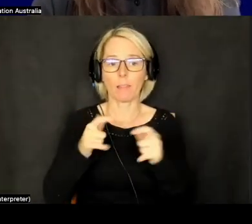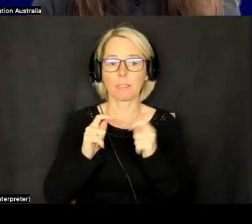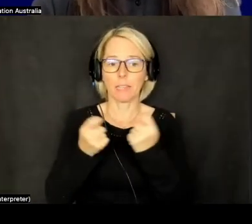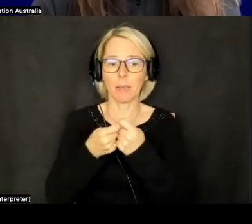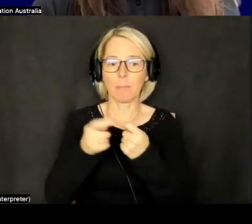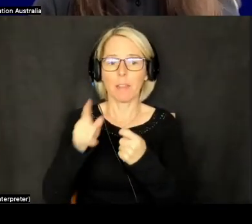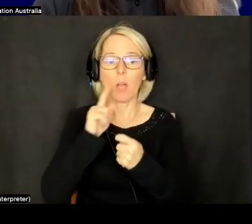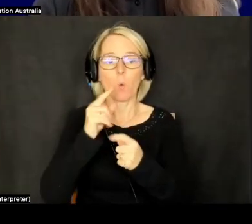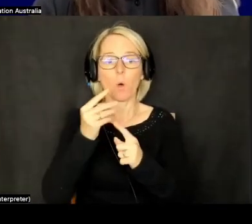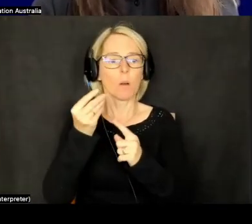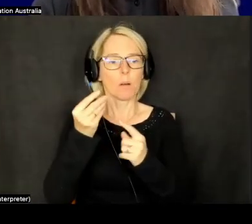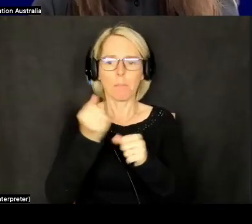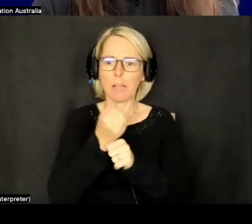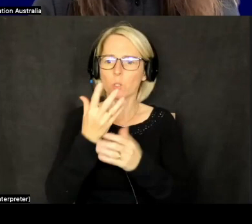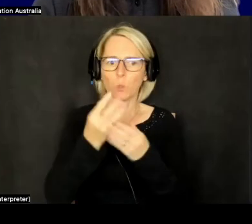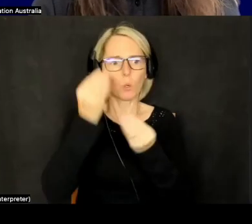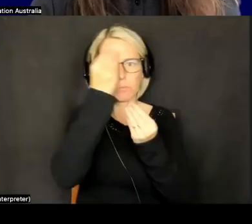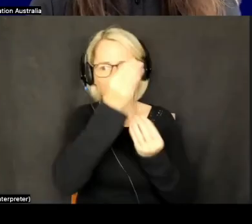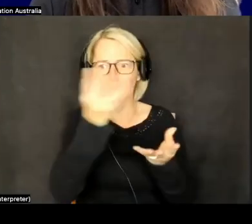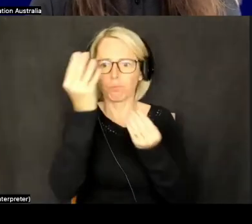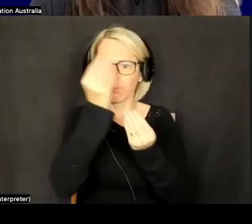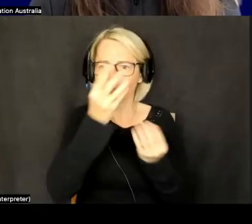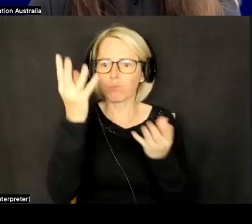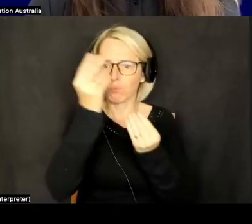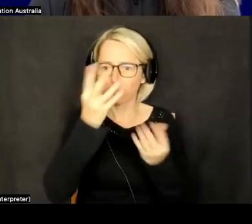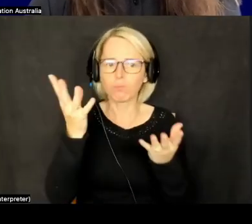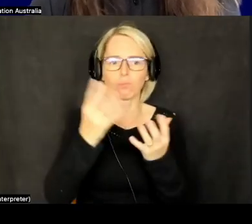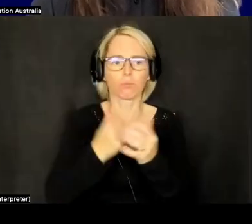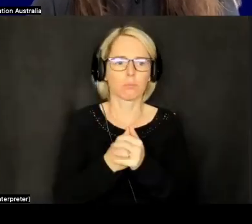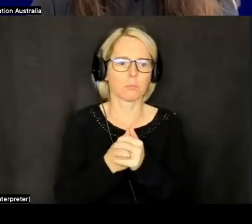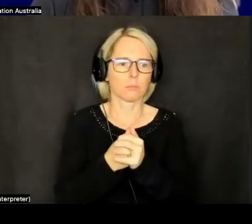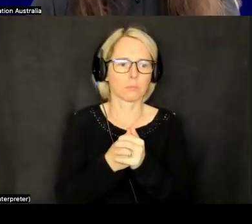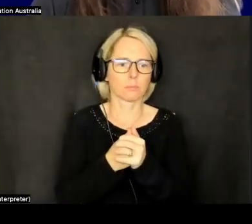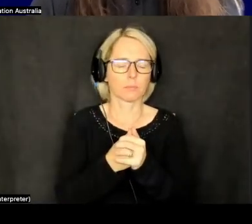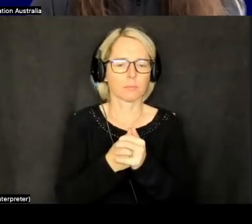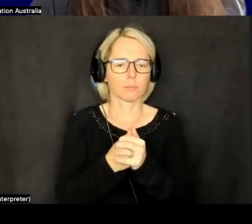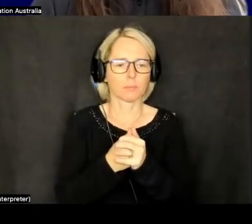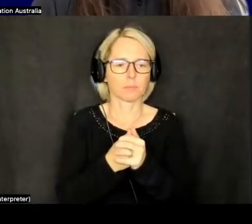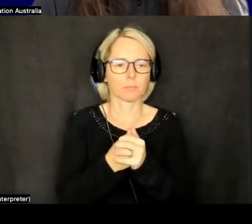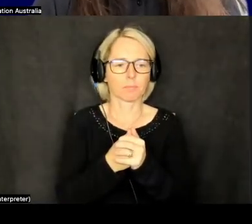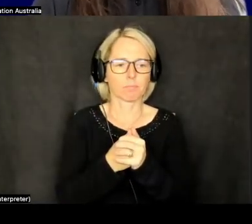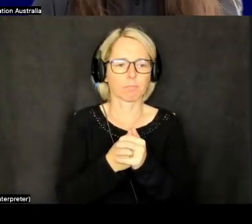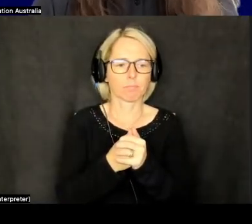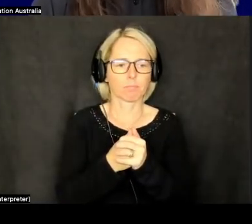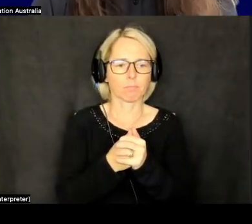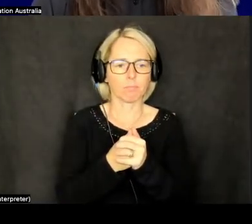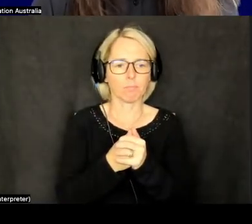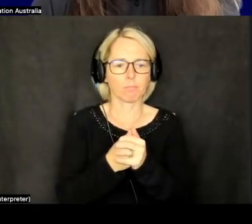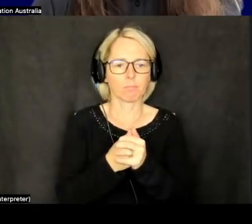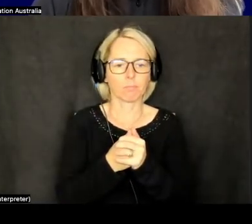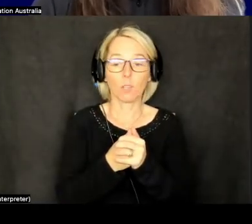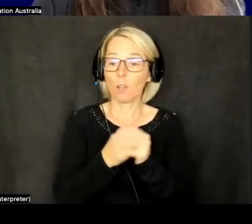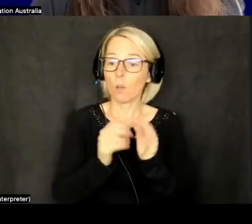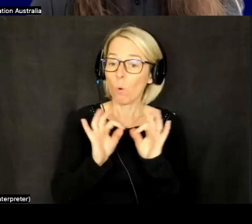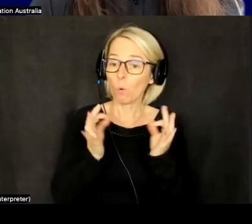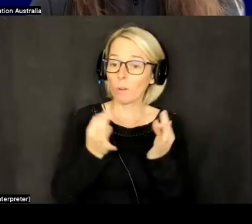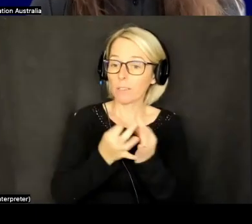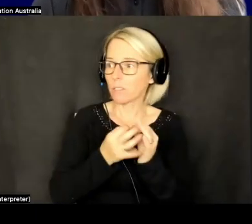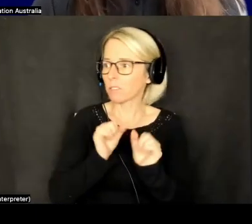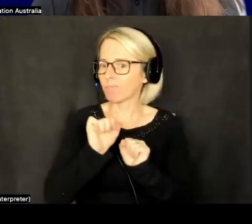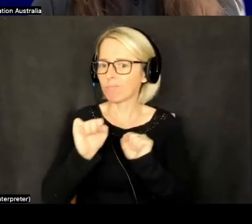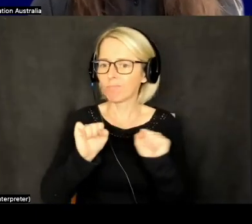to date. It will be affected by the processes in different organisations and the service delivery